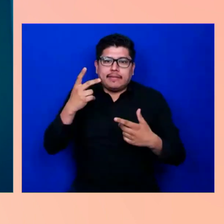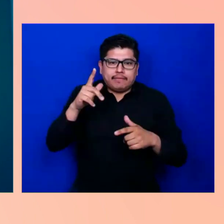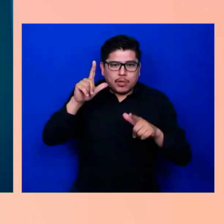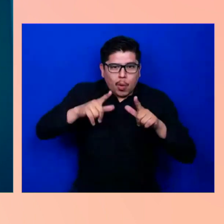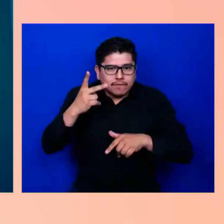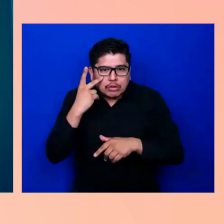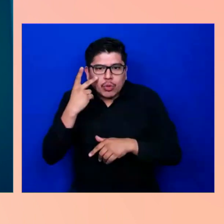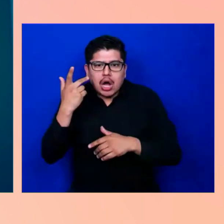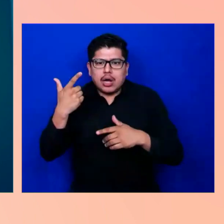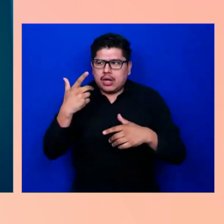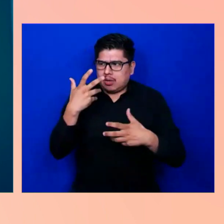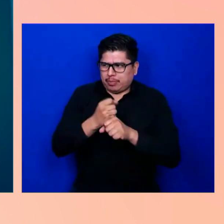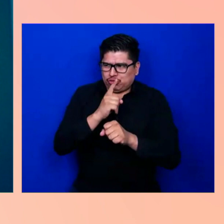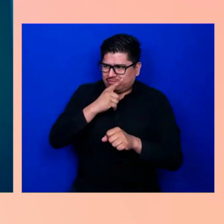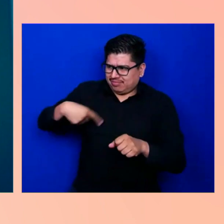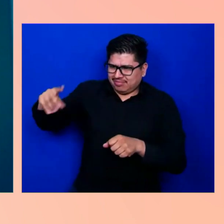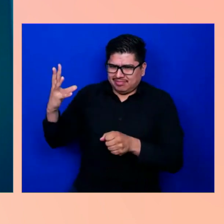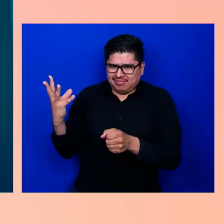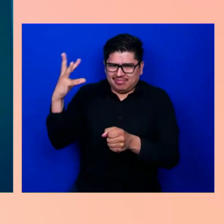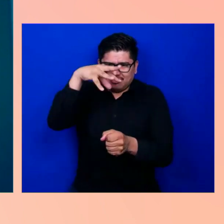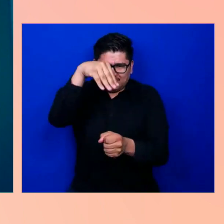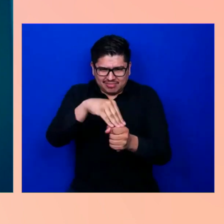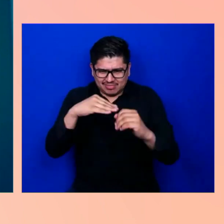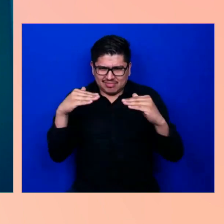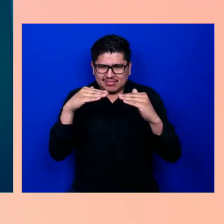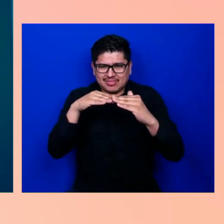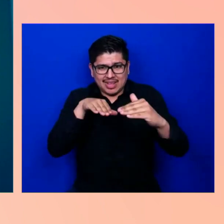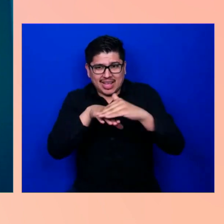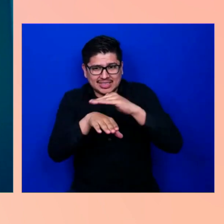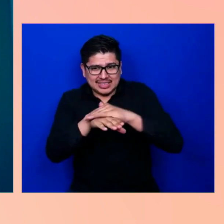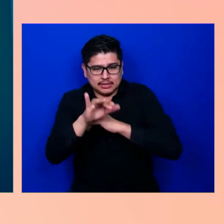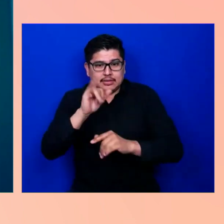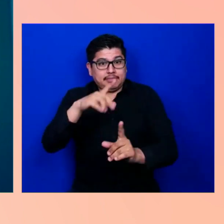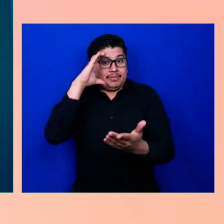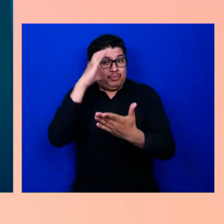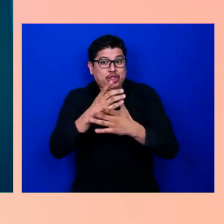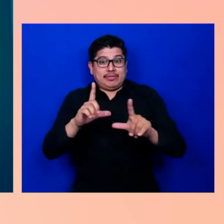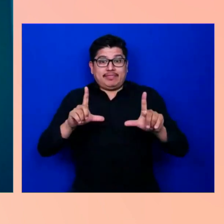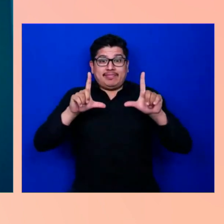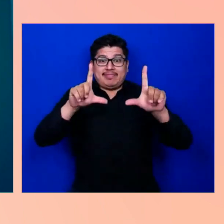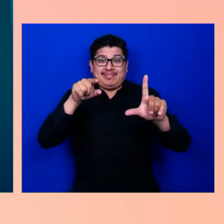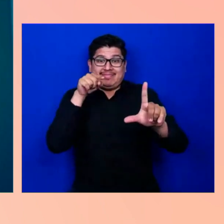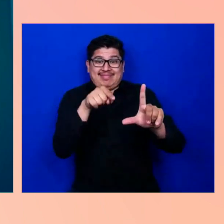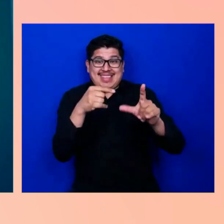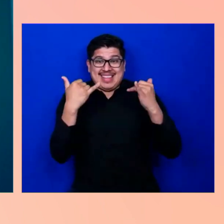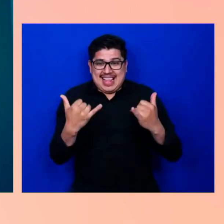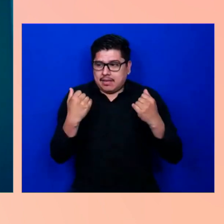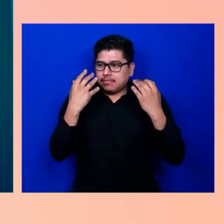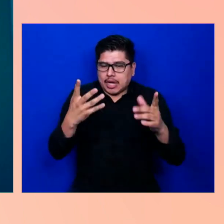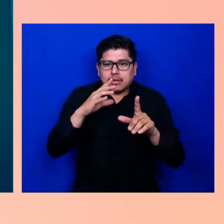equal access to these images. Because in many cases they're an essential part of the conversation.